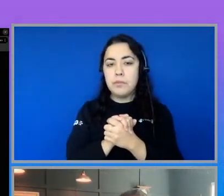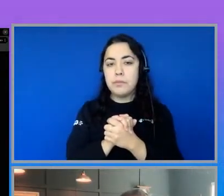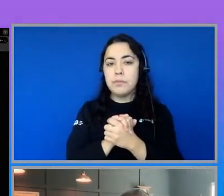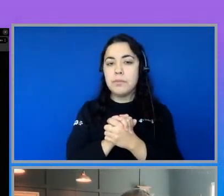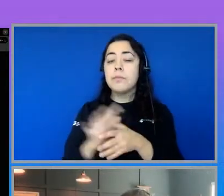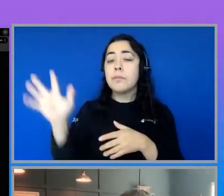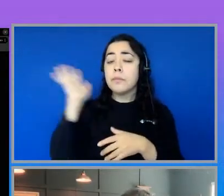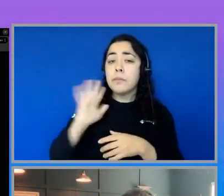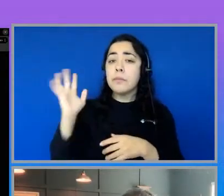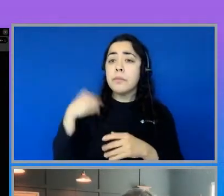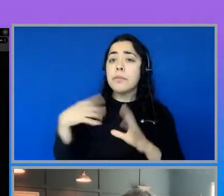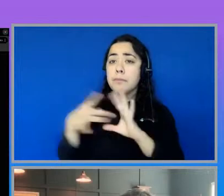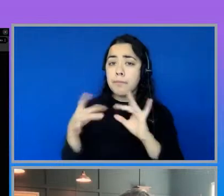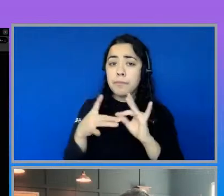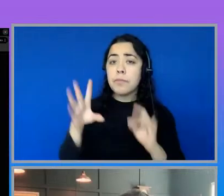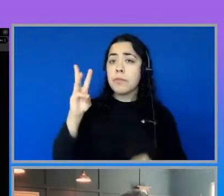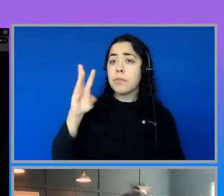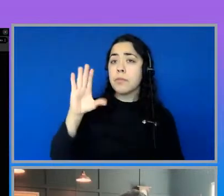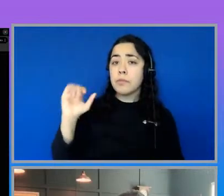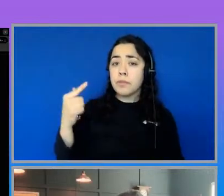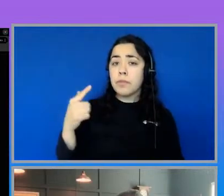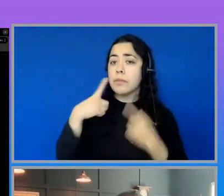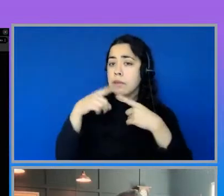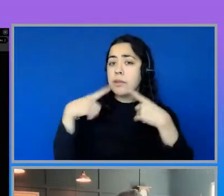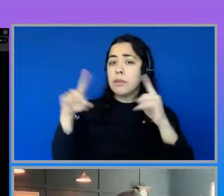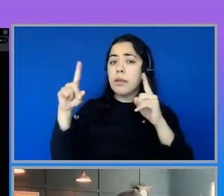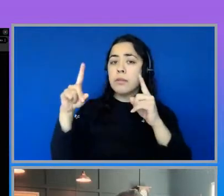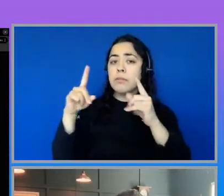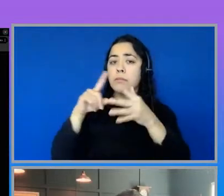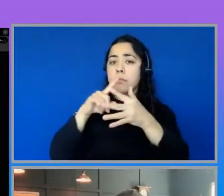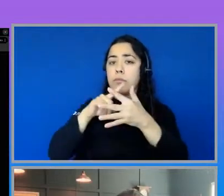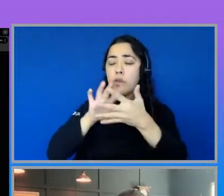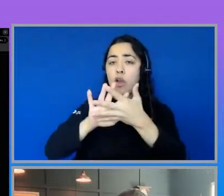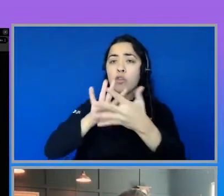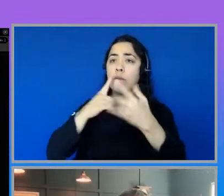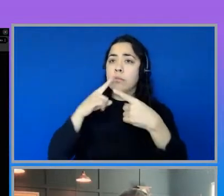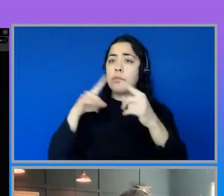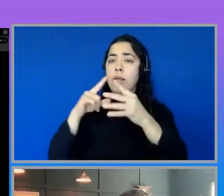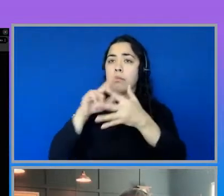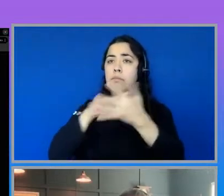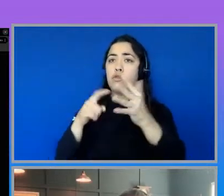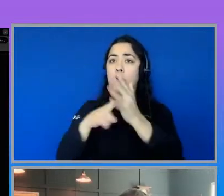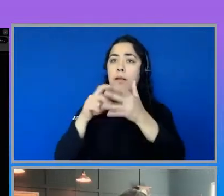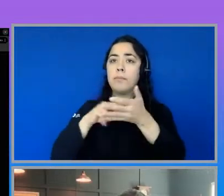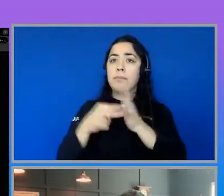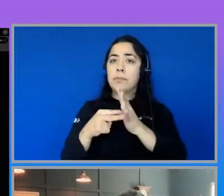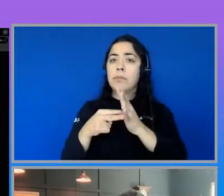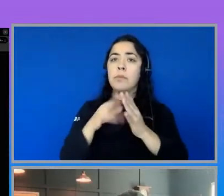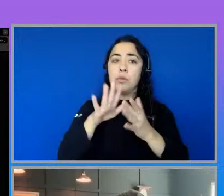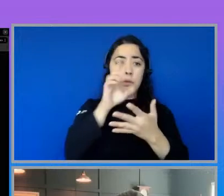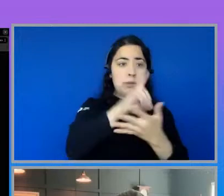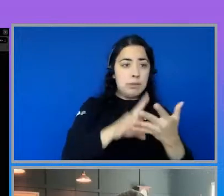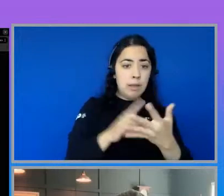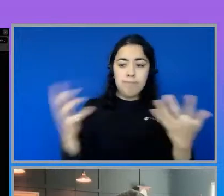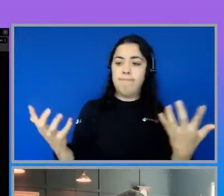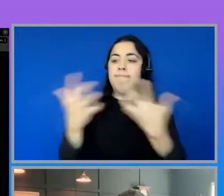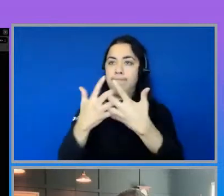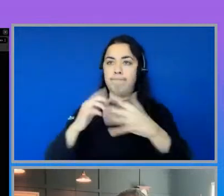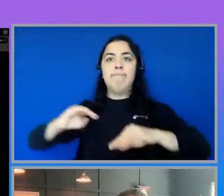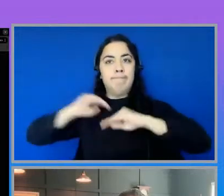there are WCAG success criteria for color contrast that help us ensure our designs conform to contrast requirements.